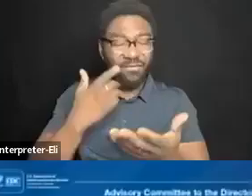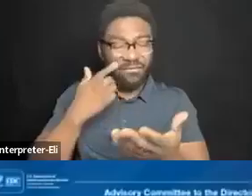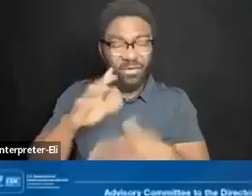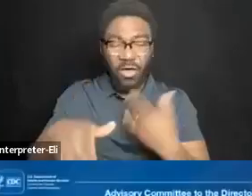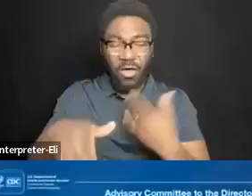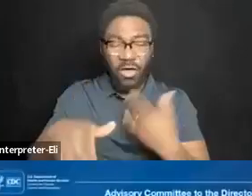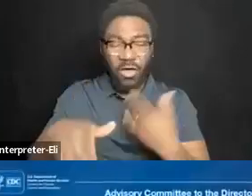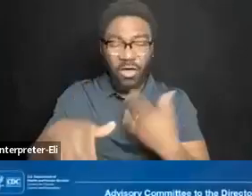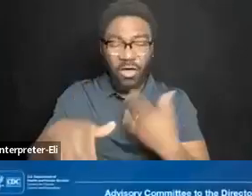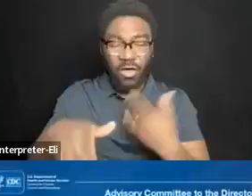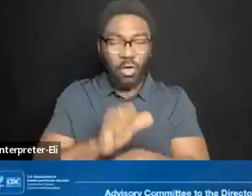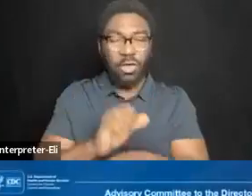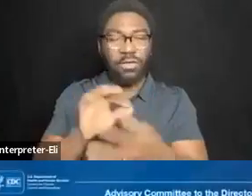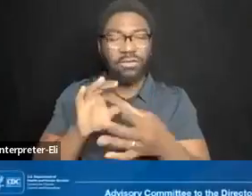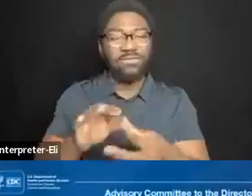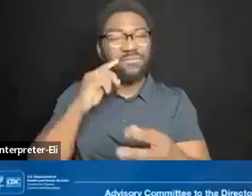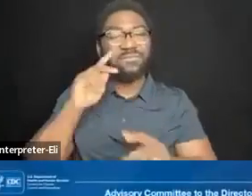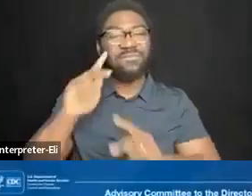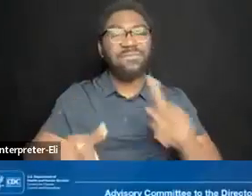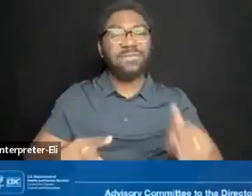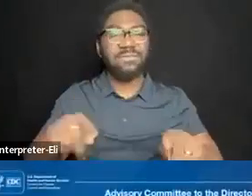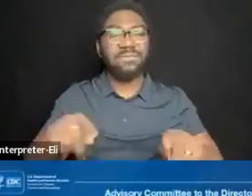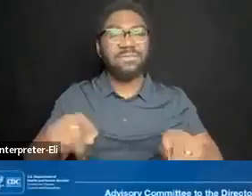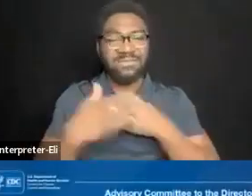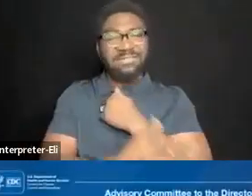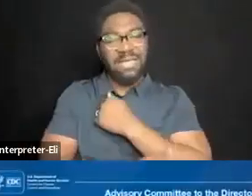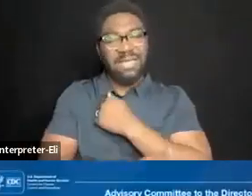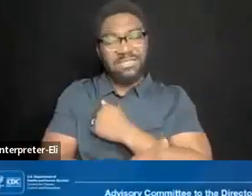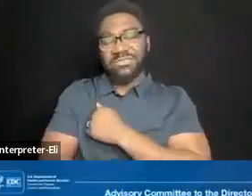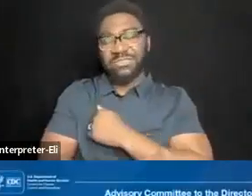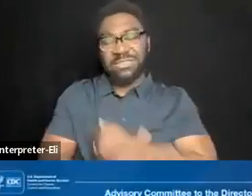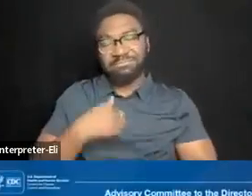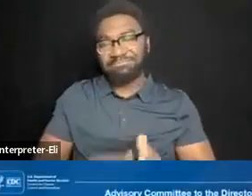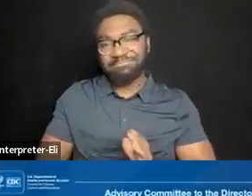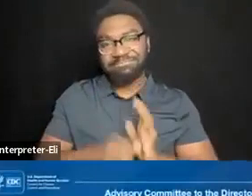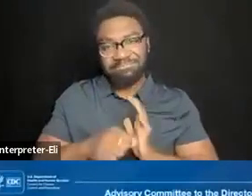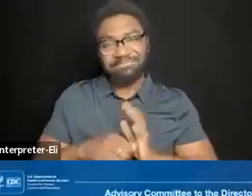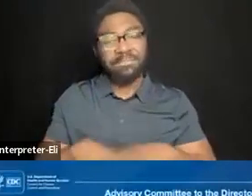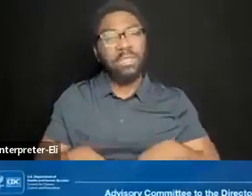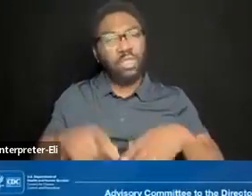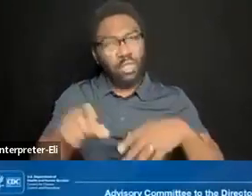of the people of this country. It is really impressive. As you were walking through all those changes,